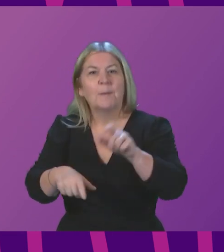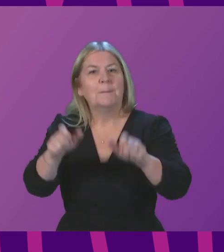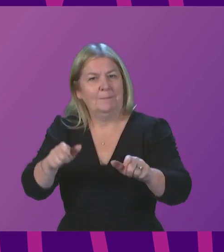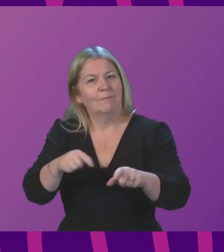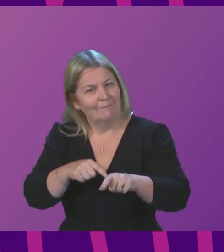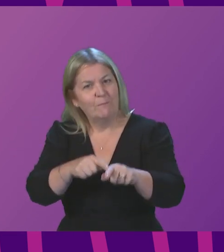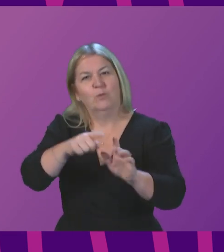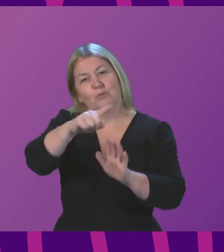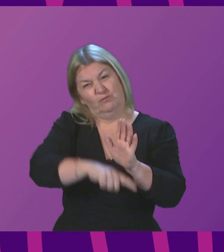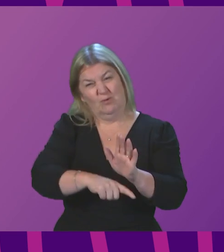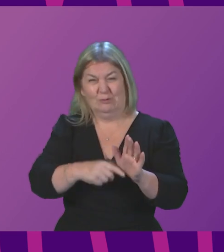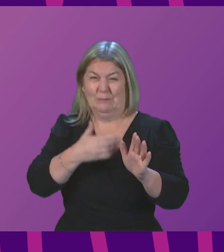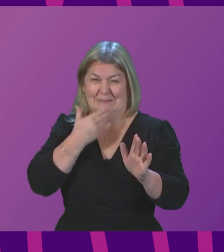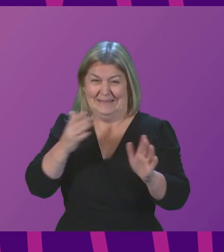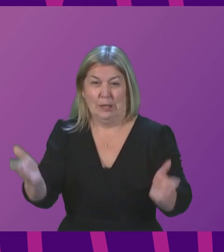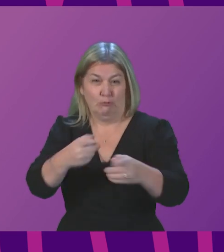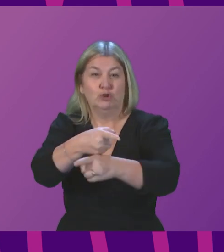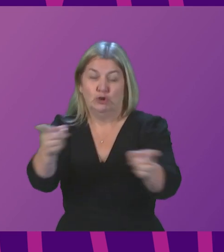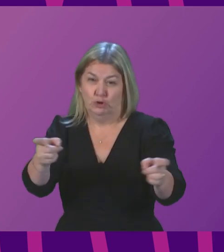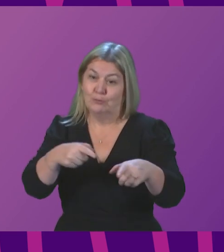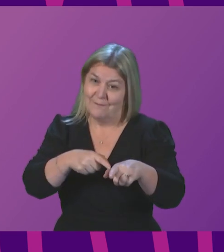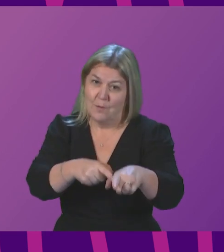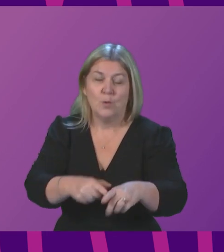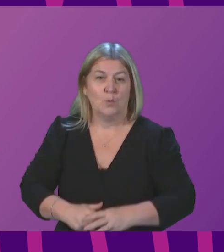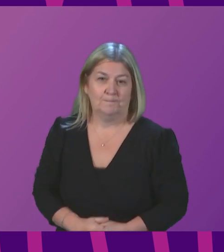the country to do so.